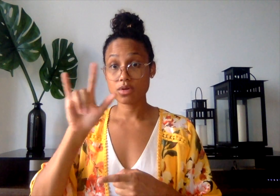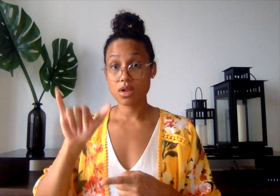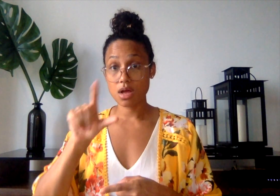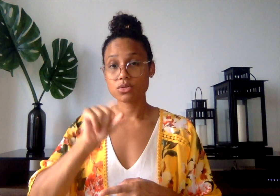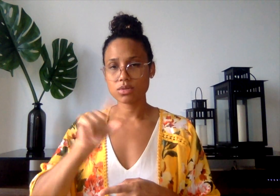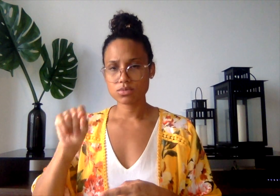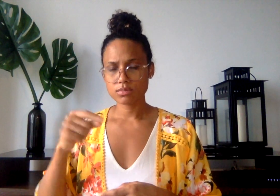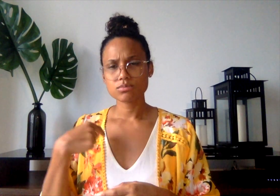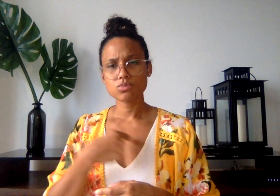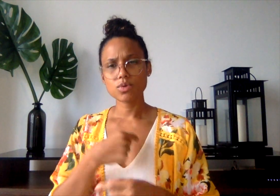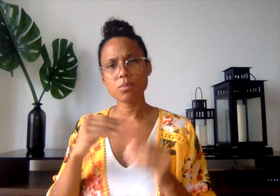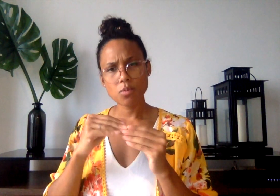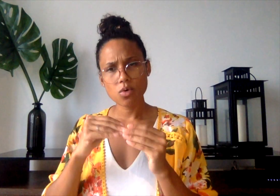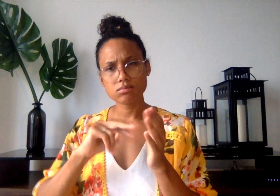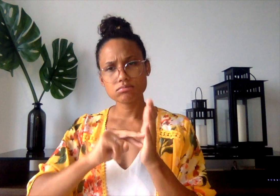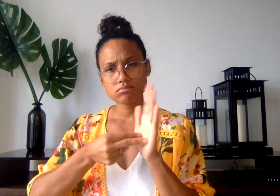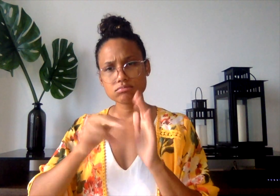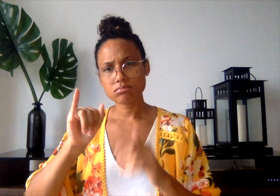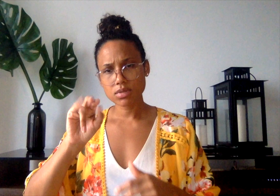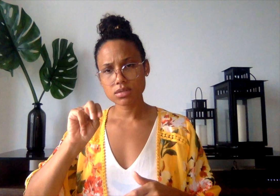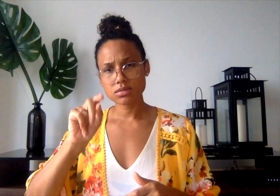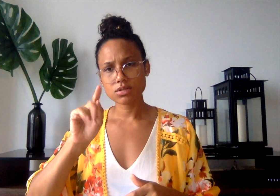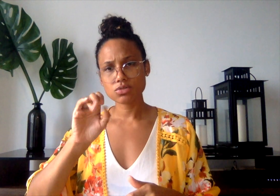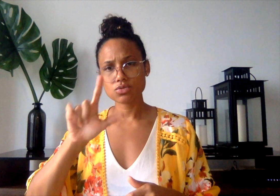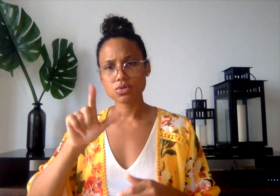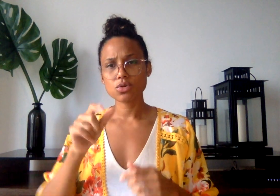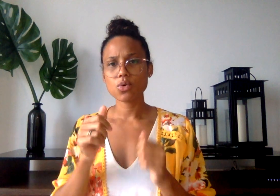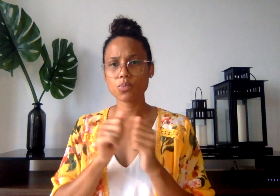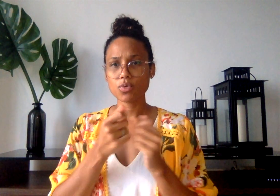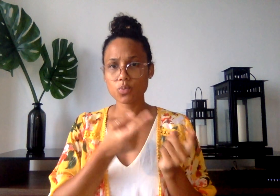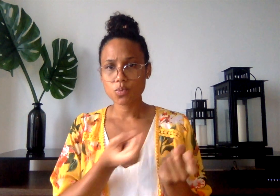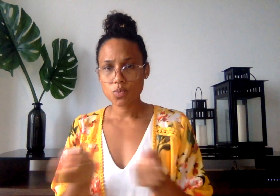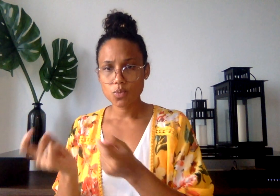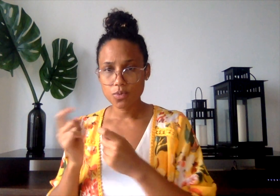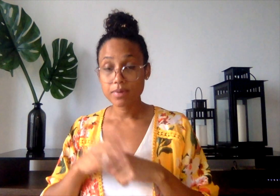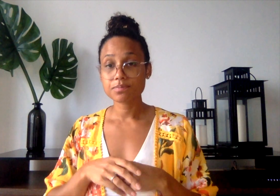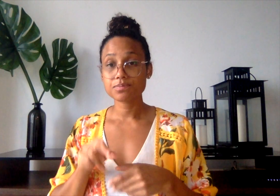Since naming this issue, we’ve been more intentional in our recruitment.